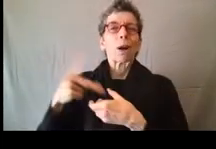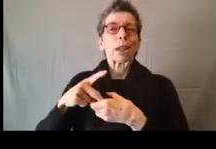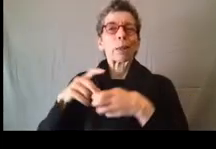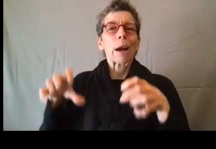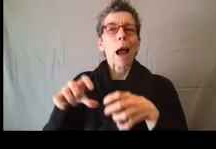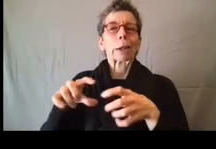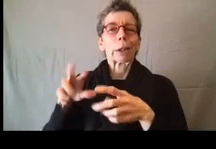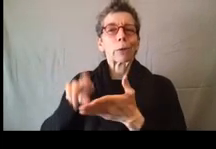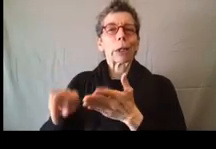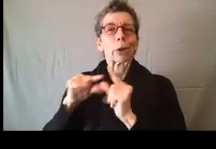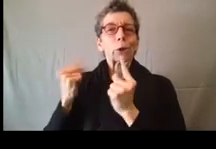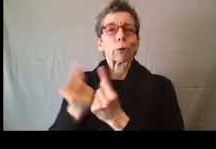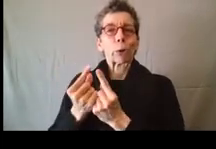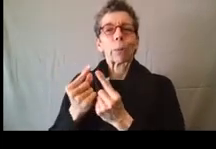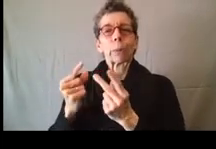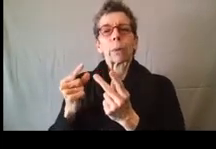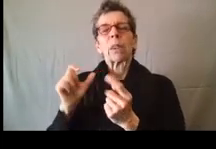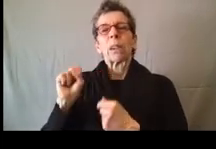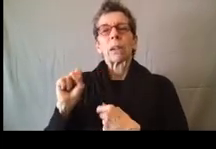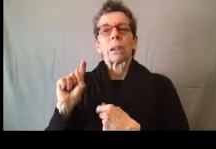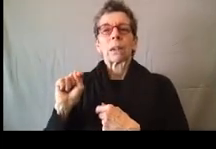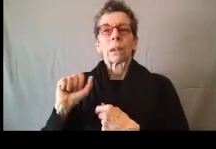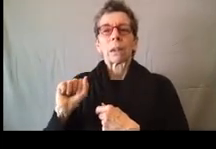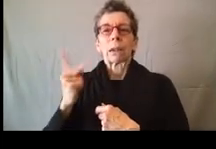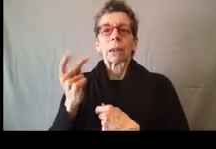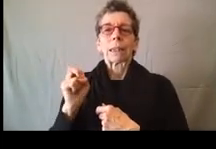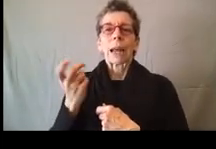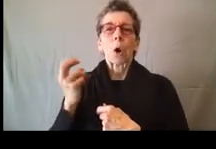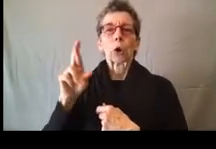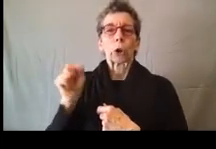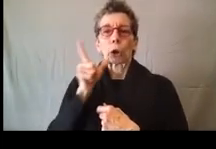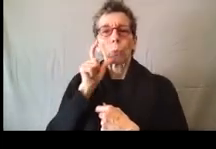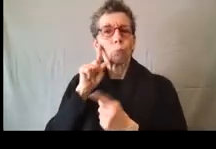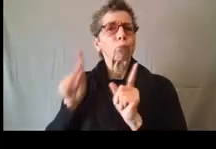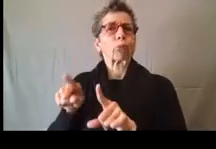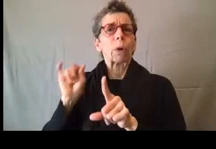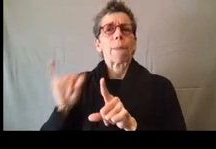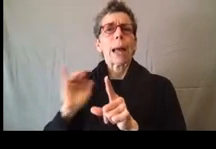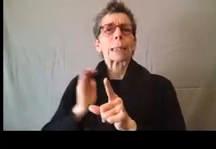group and our stakeholders who can then say this is what is of importance and priority.